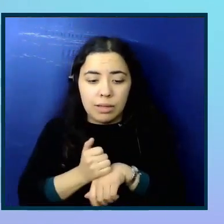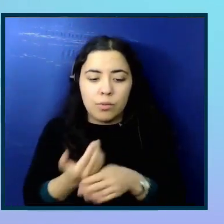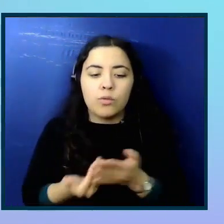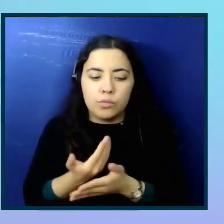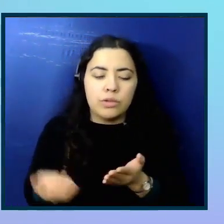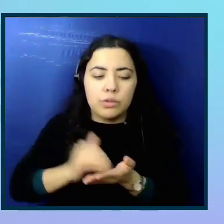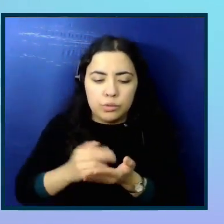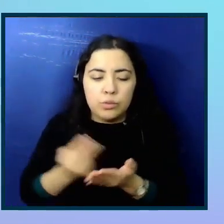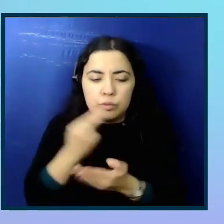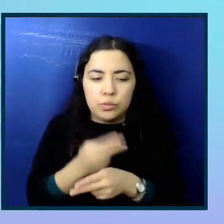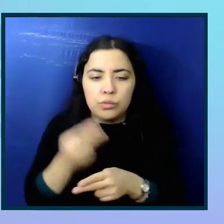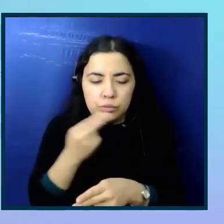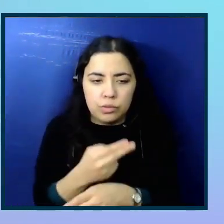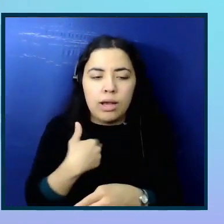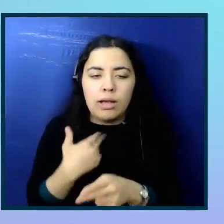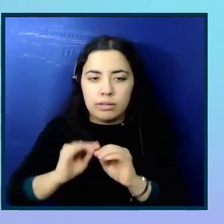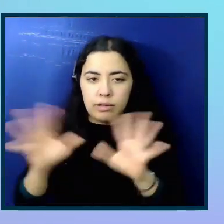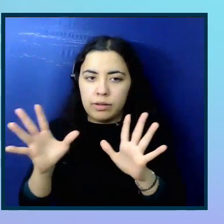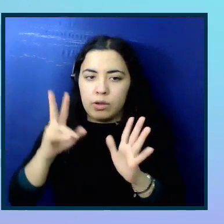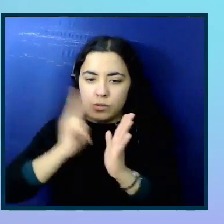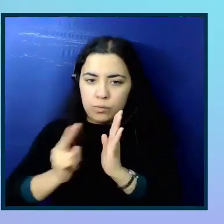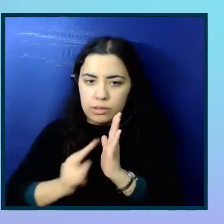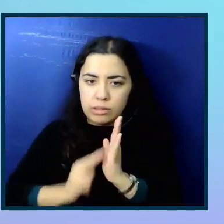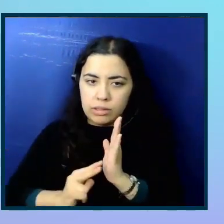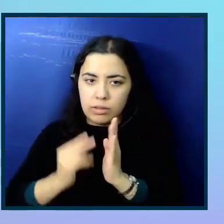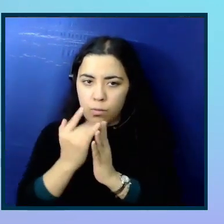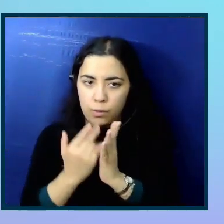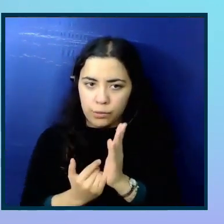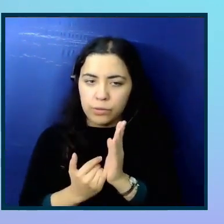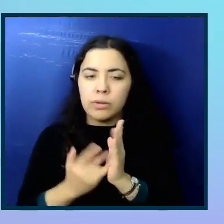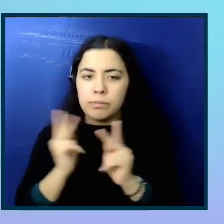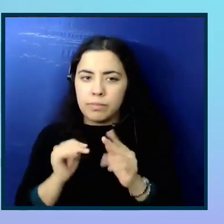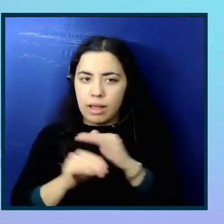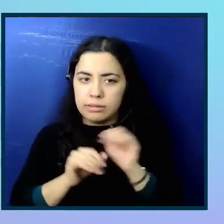has a very clear read order and allows keyboard access in and out of it. 'Cause those were our big challenges